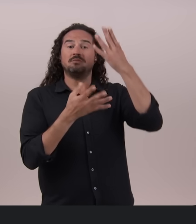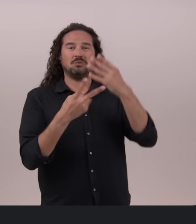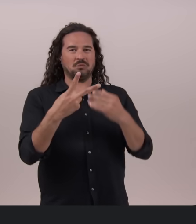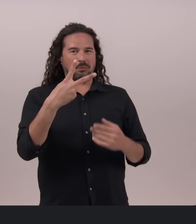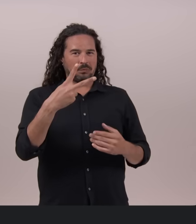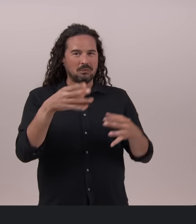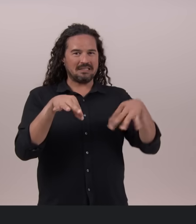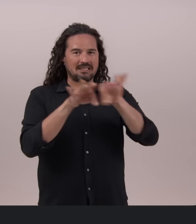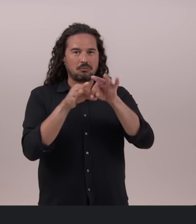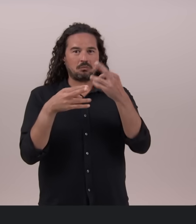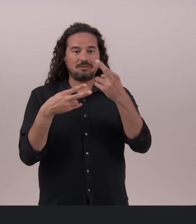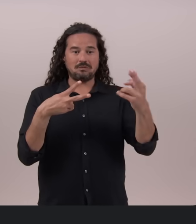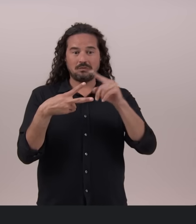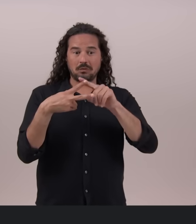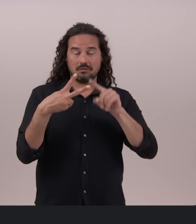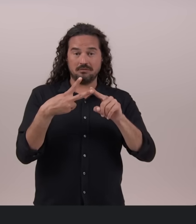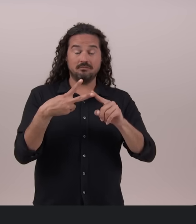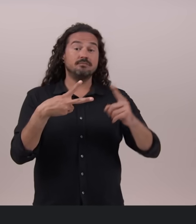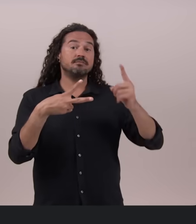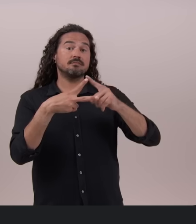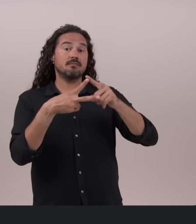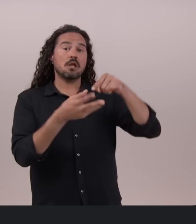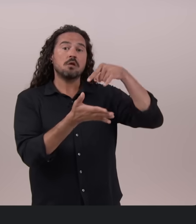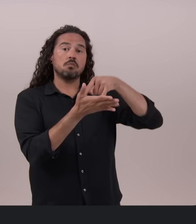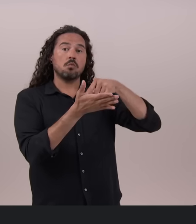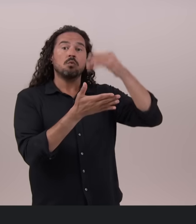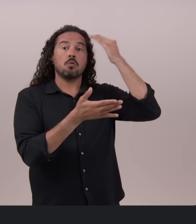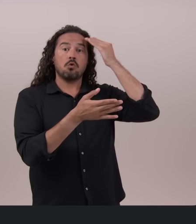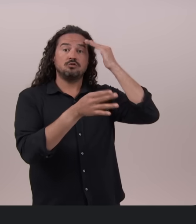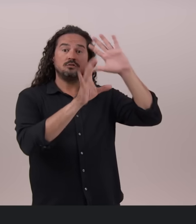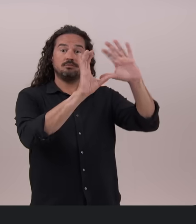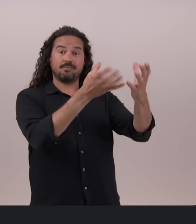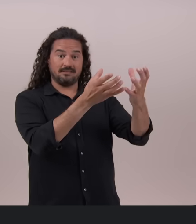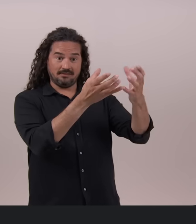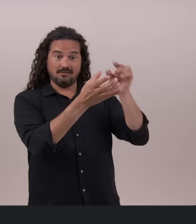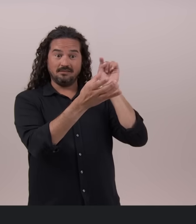First, the Android Knowledge Base. It's our specialized data source that